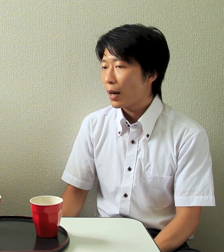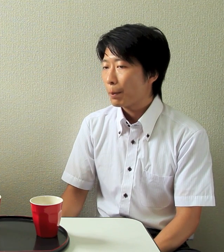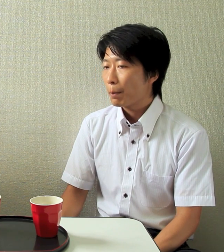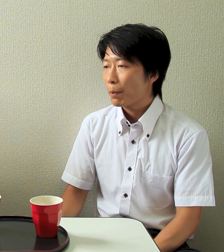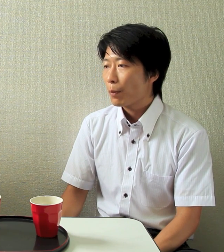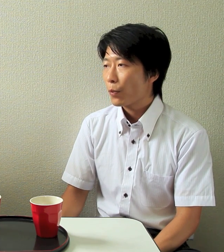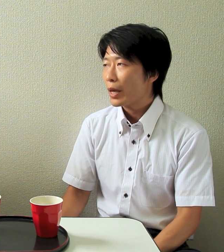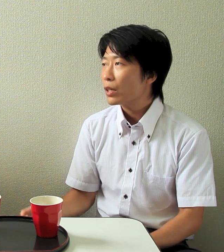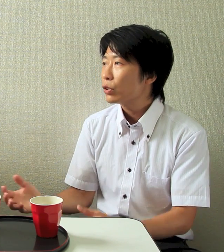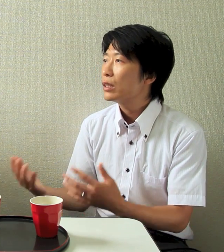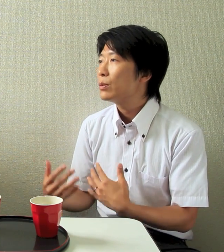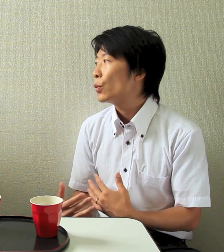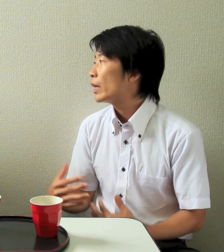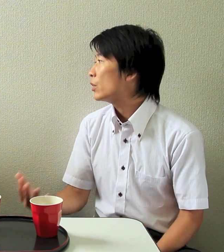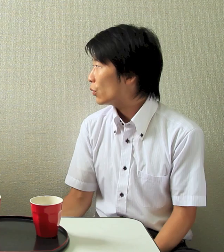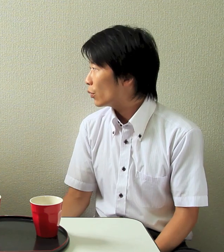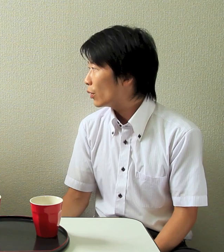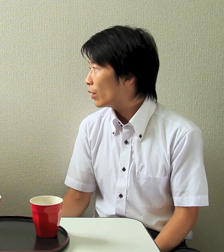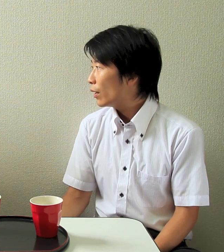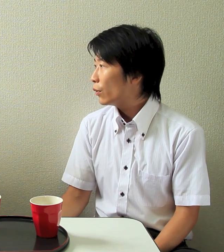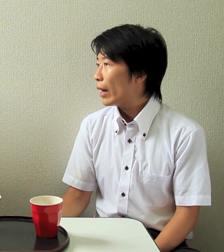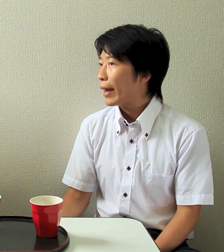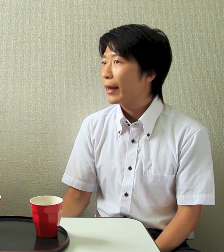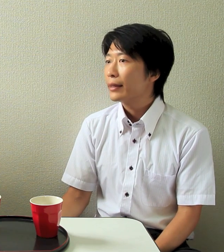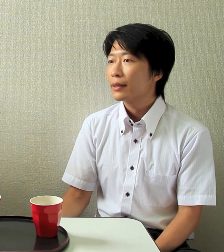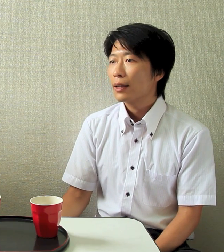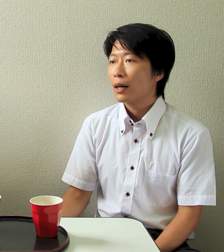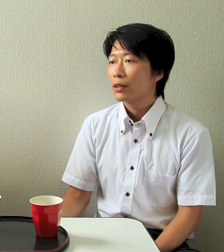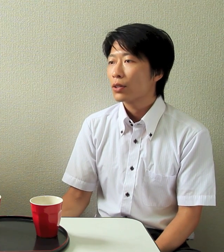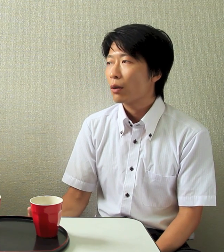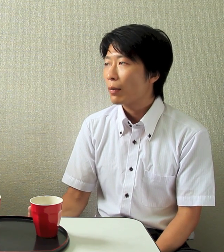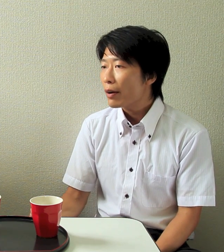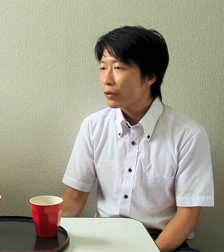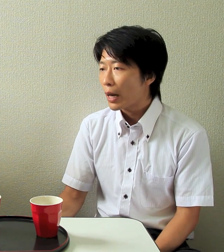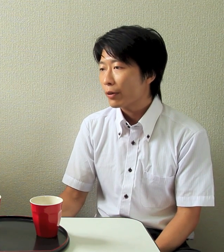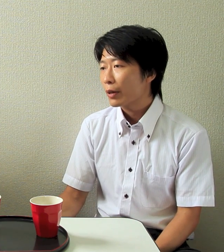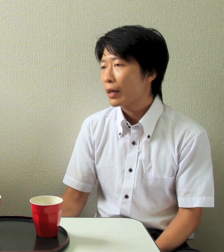they could only teach me, what they knew. So my vocabulary was...